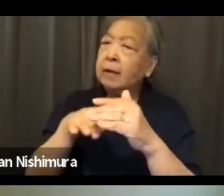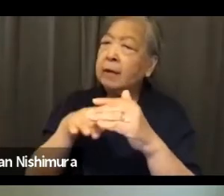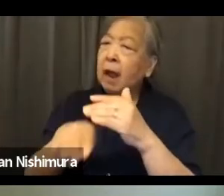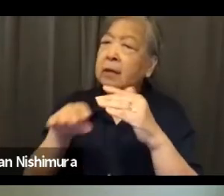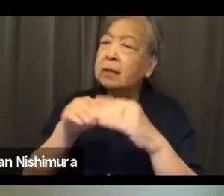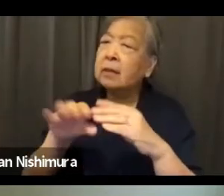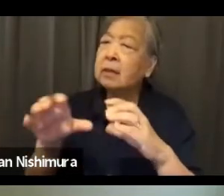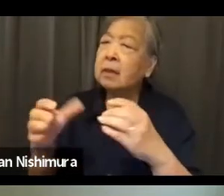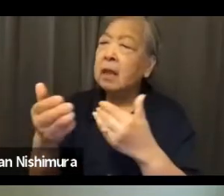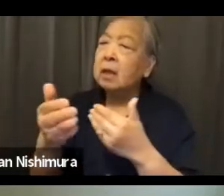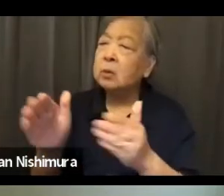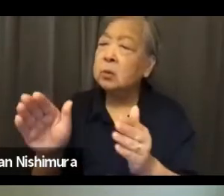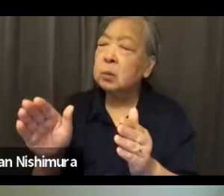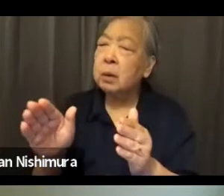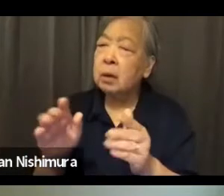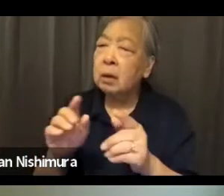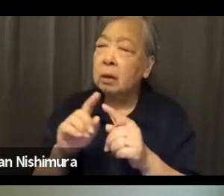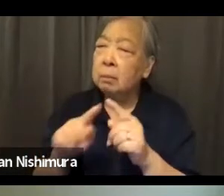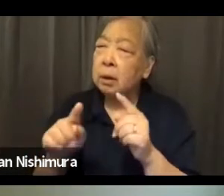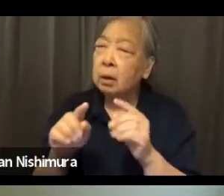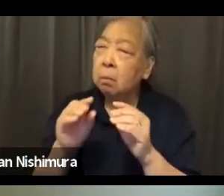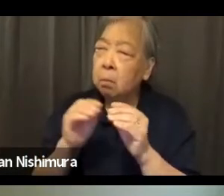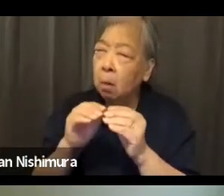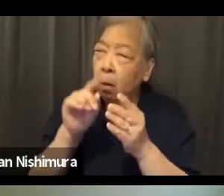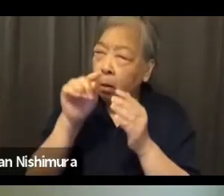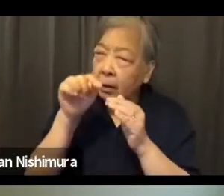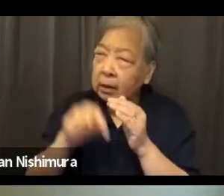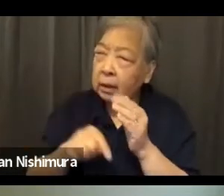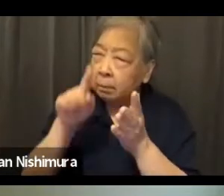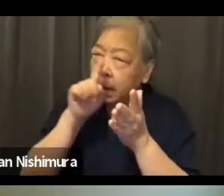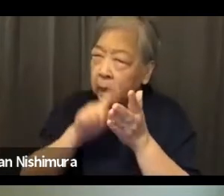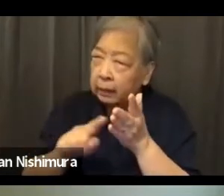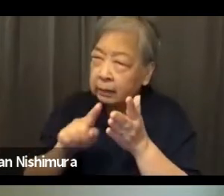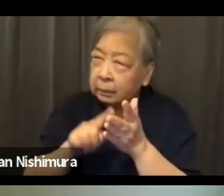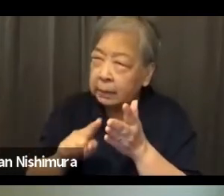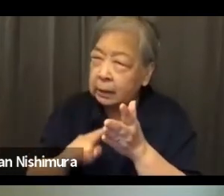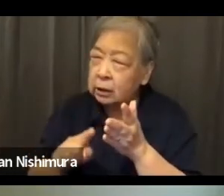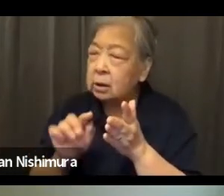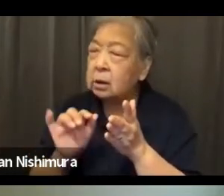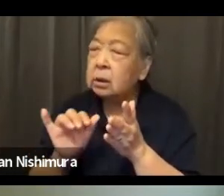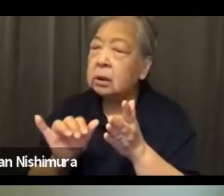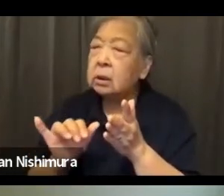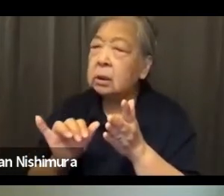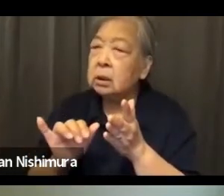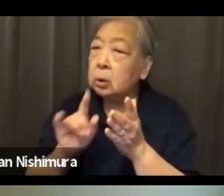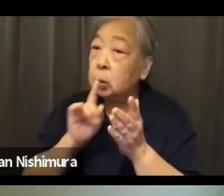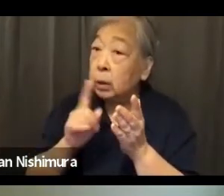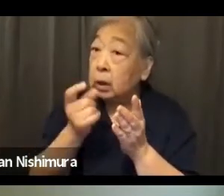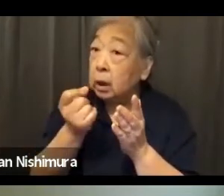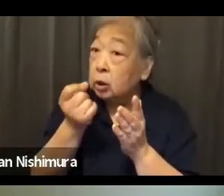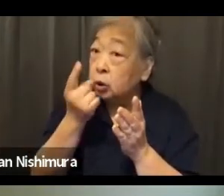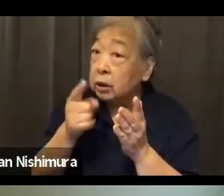but deeper exploration and excavation is needed to really understand that person's individual